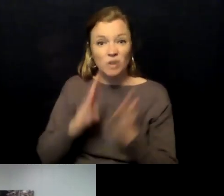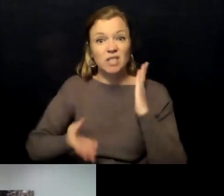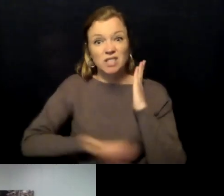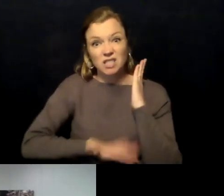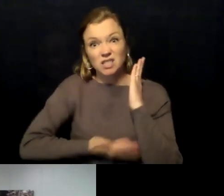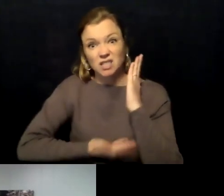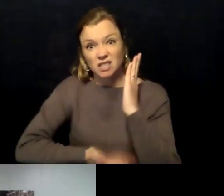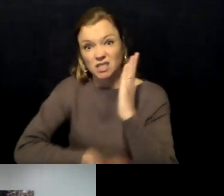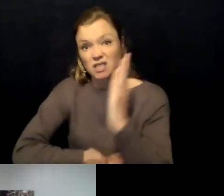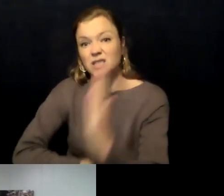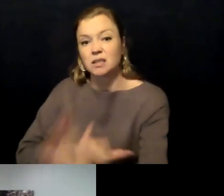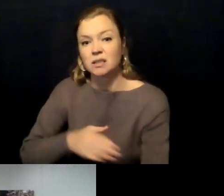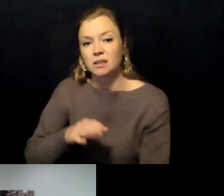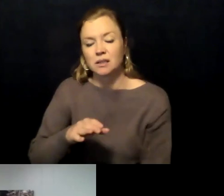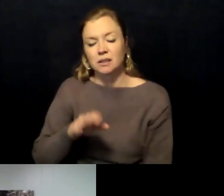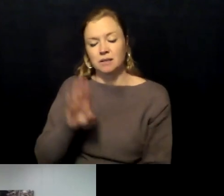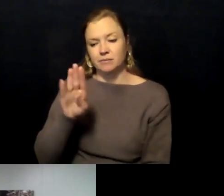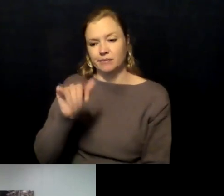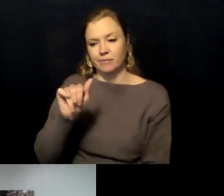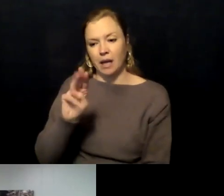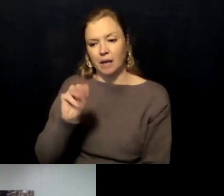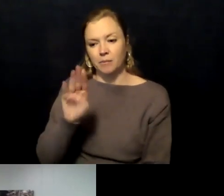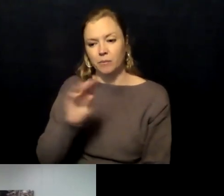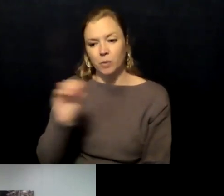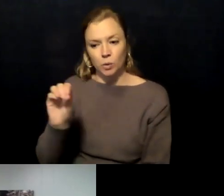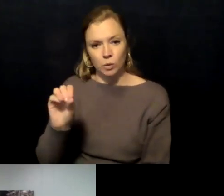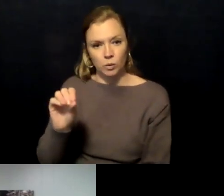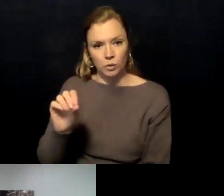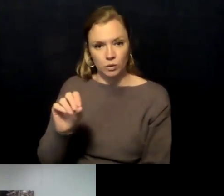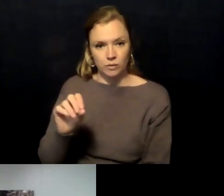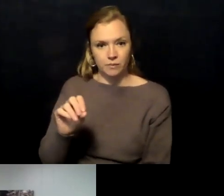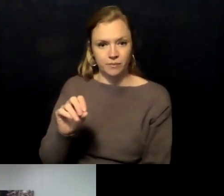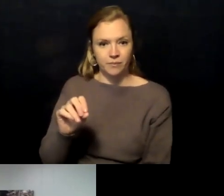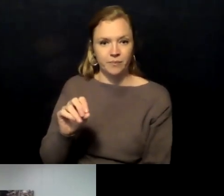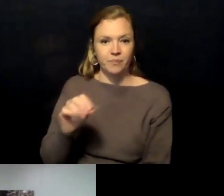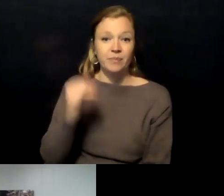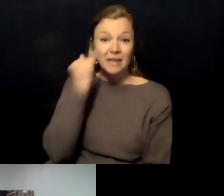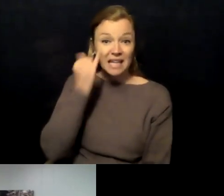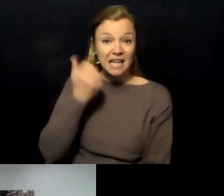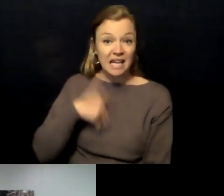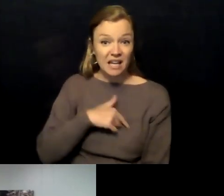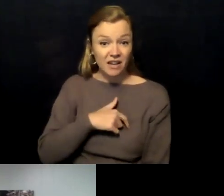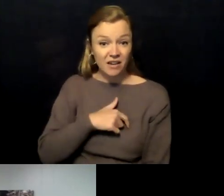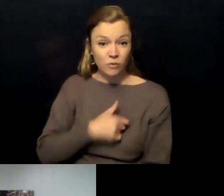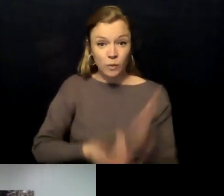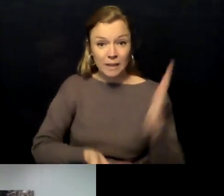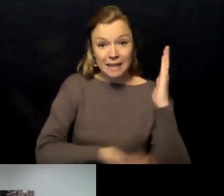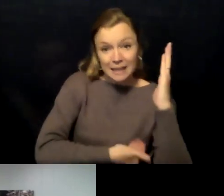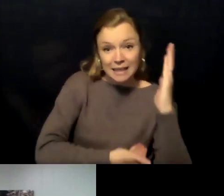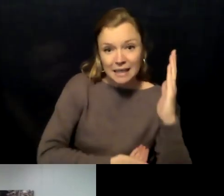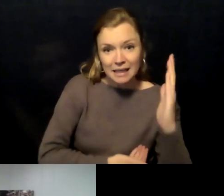Certainly at the Zoo whenever I'm out of- I or any of us- we cut a piece of bamboo and people say "oh are you taking that to